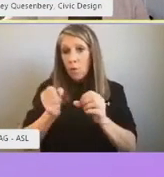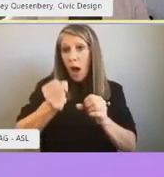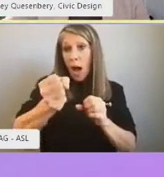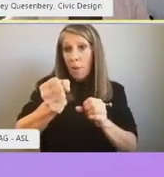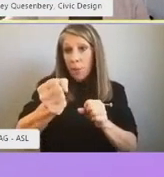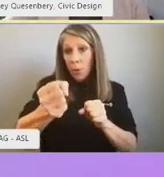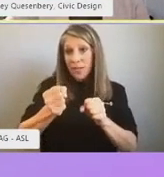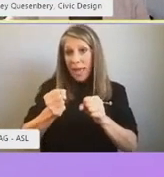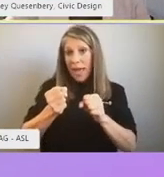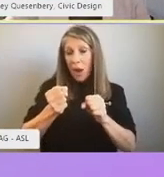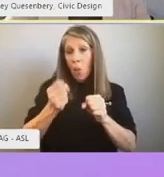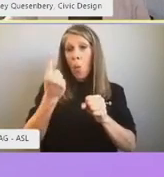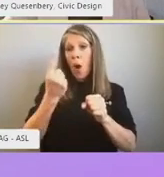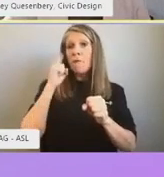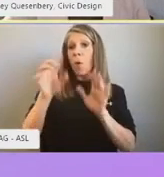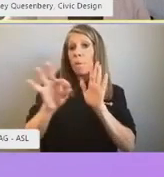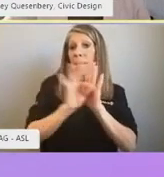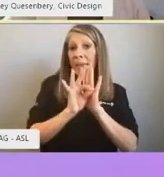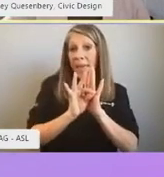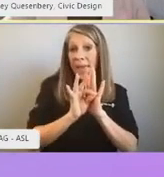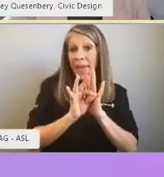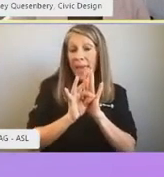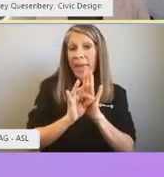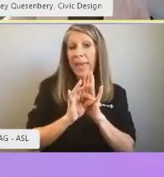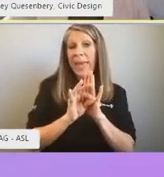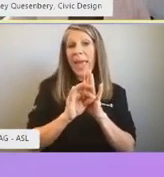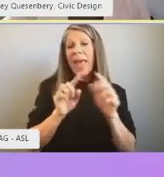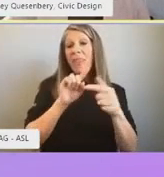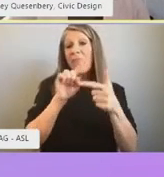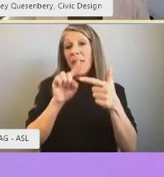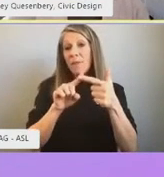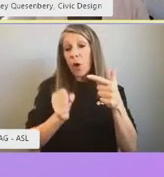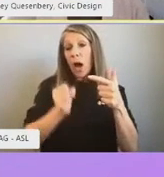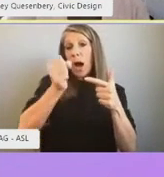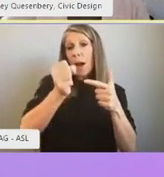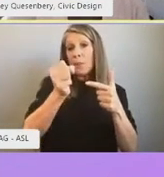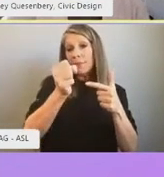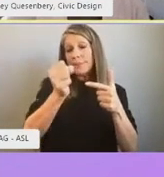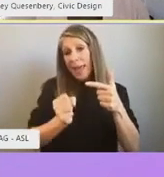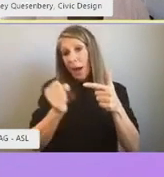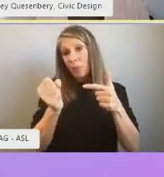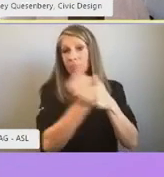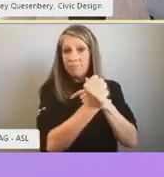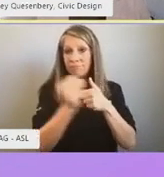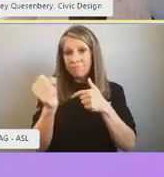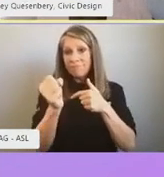so we're are using these big paddles, one for move up